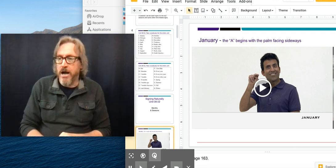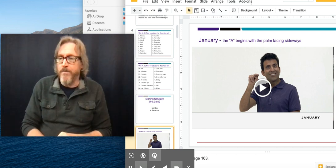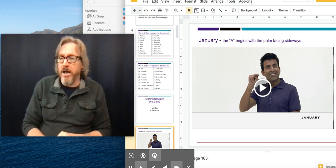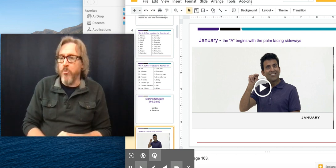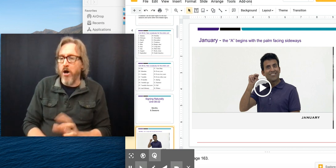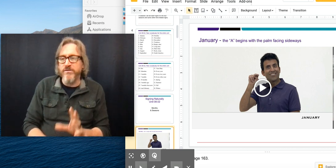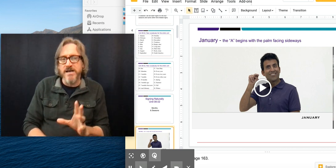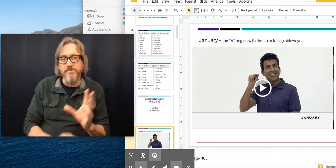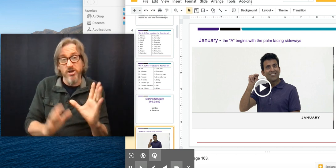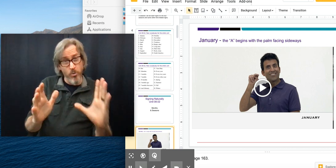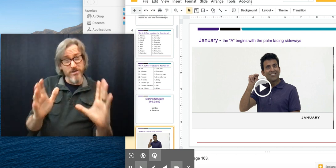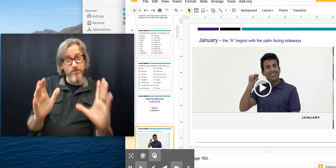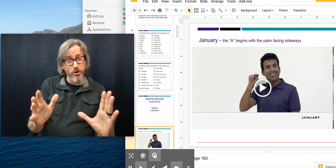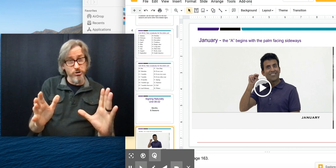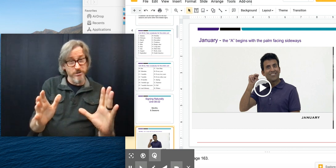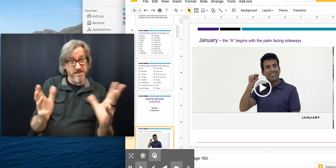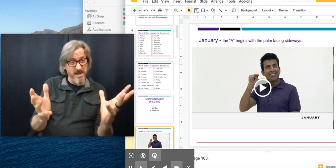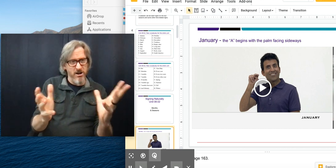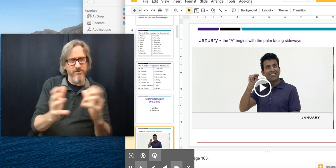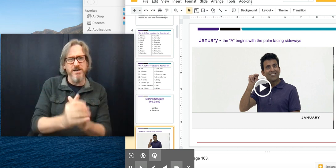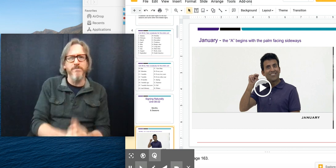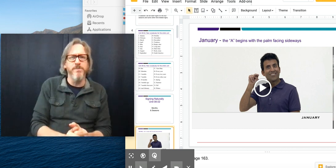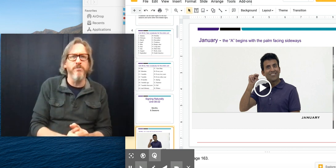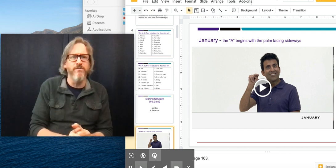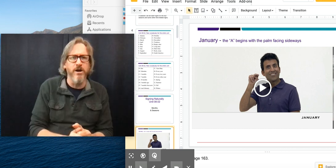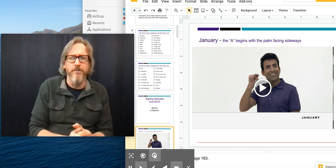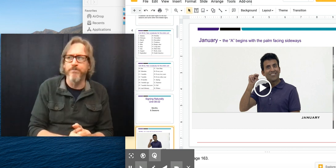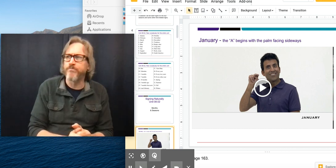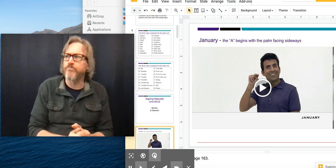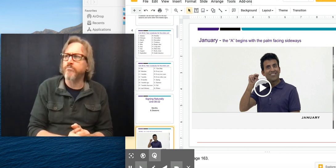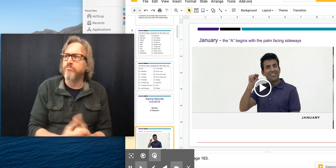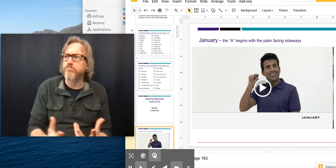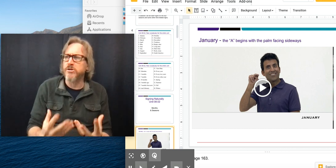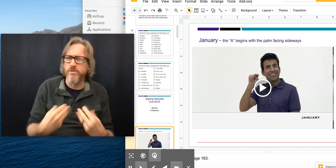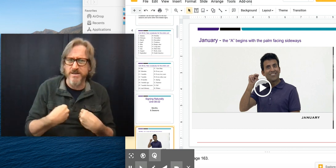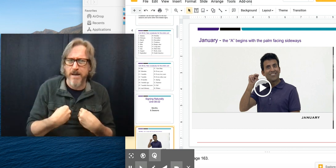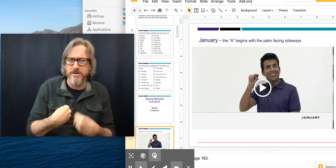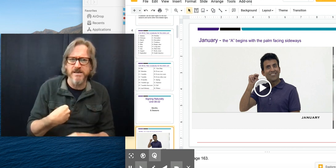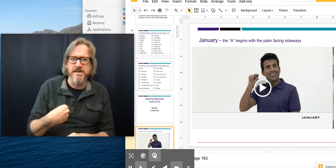and oftentimes the way the book treats it and oftentimes people have um sort of adopted this